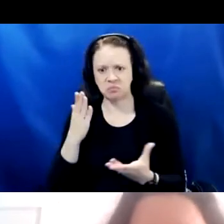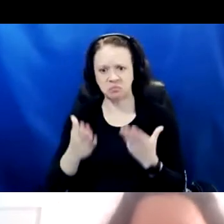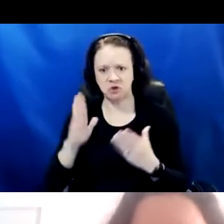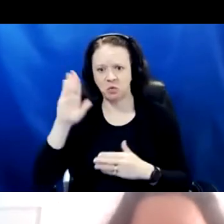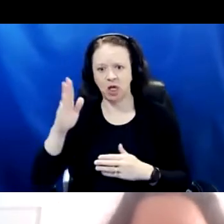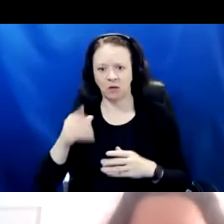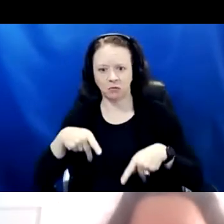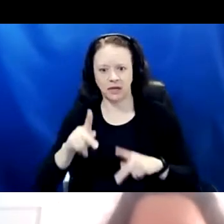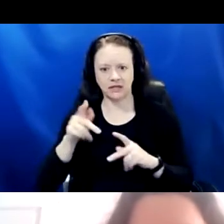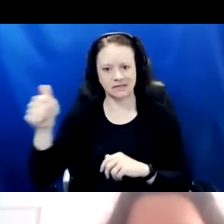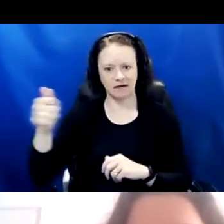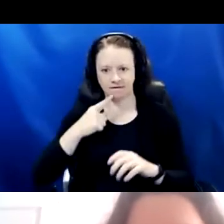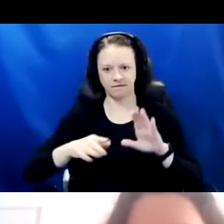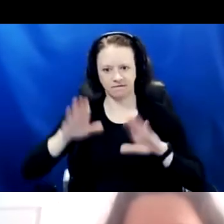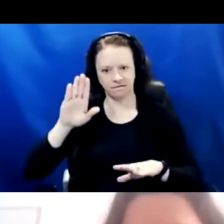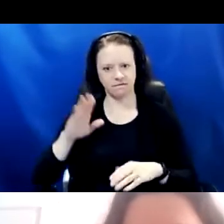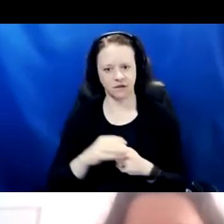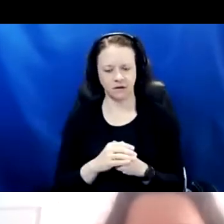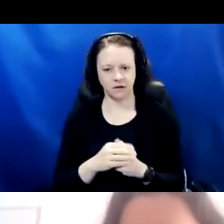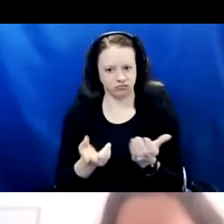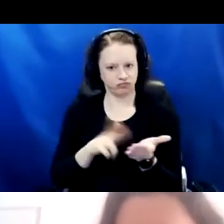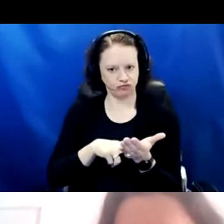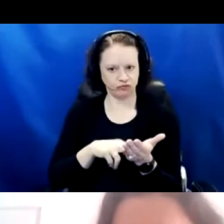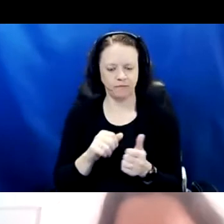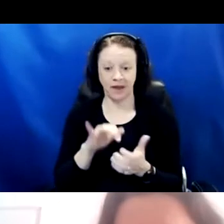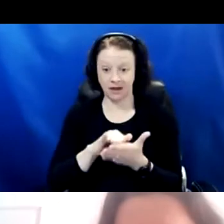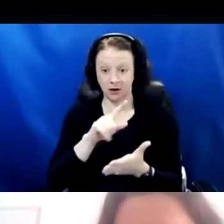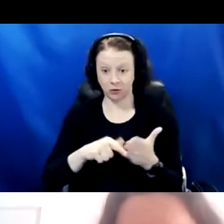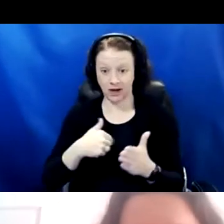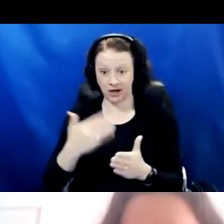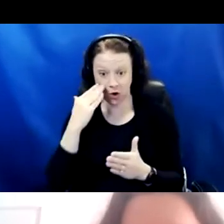So that's what I know about what we know on paper,